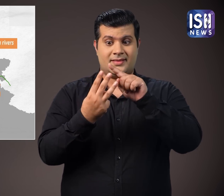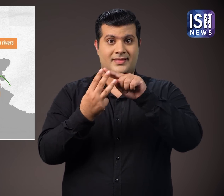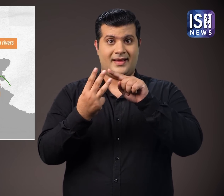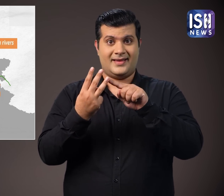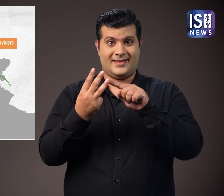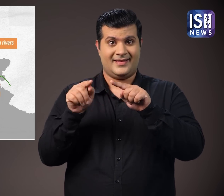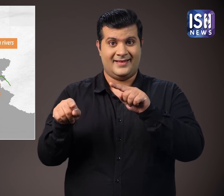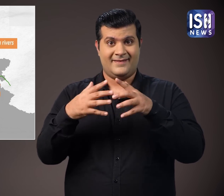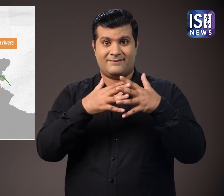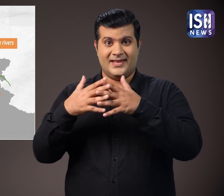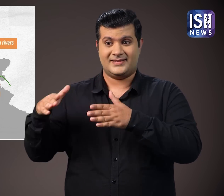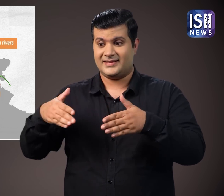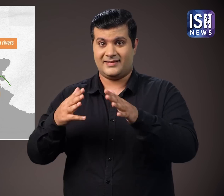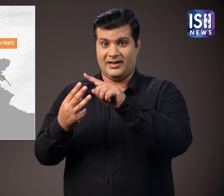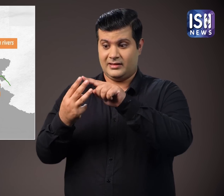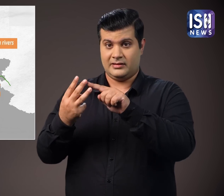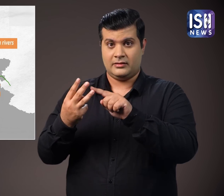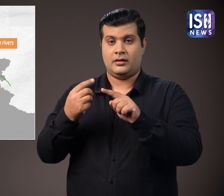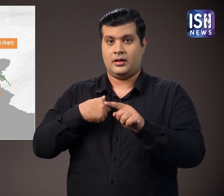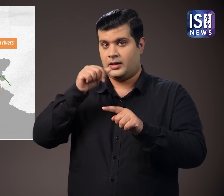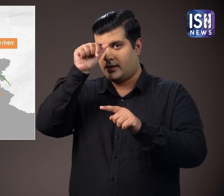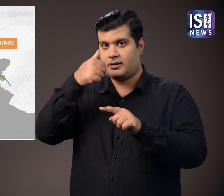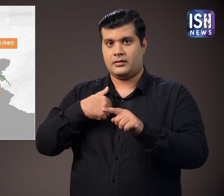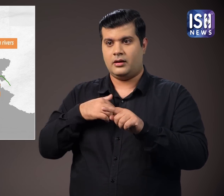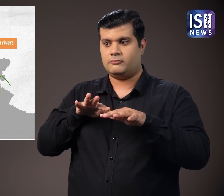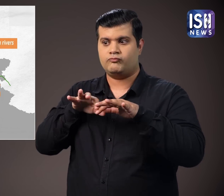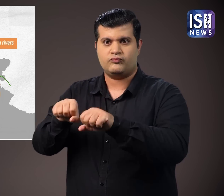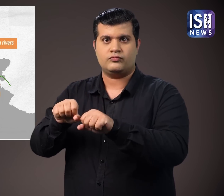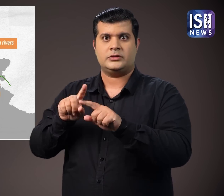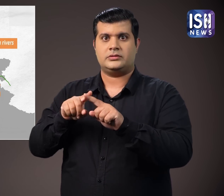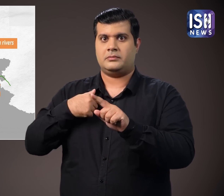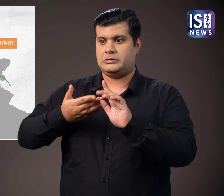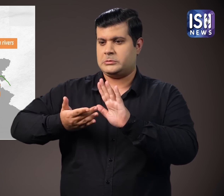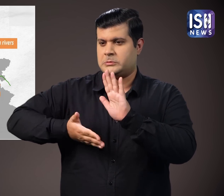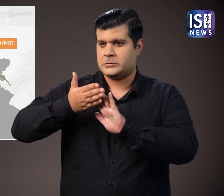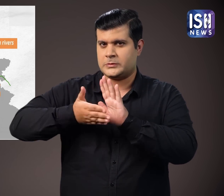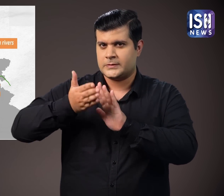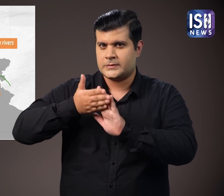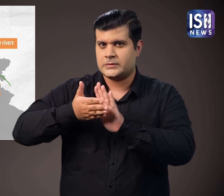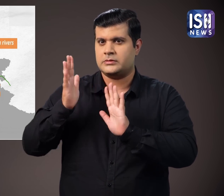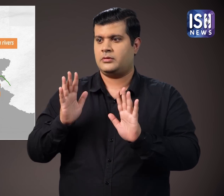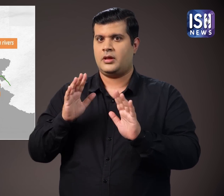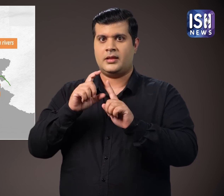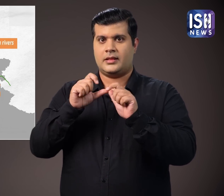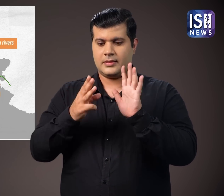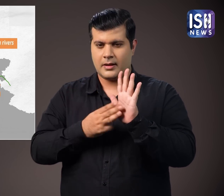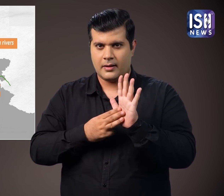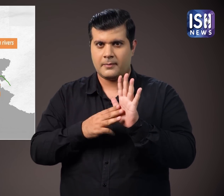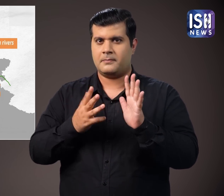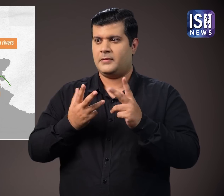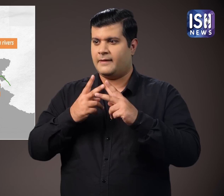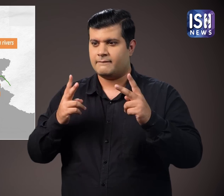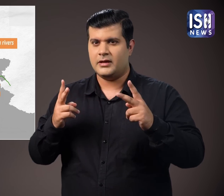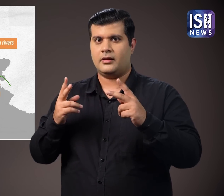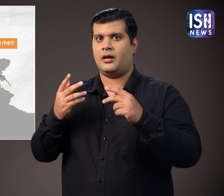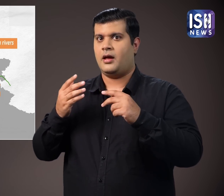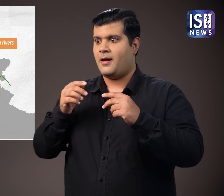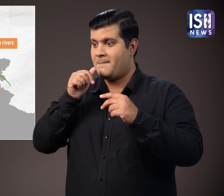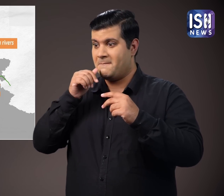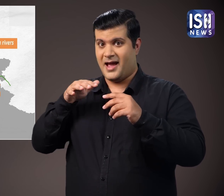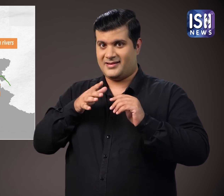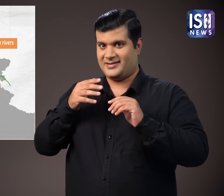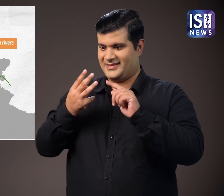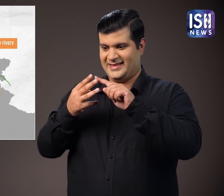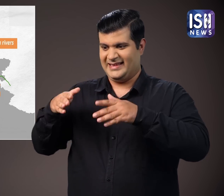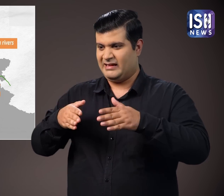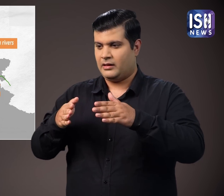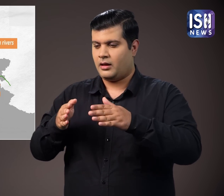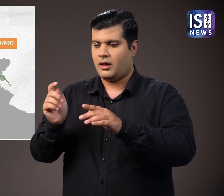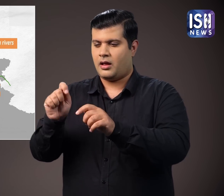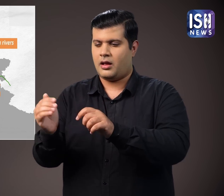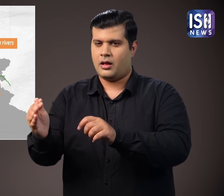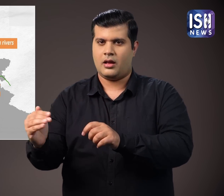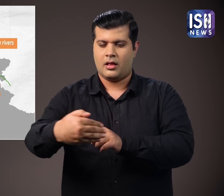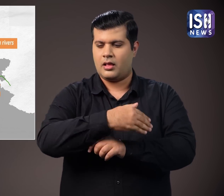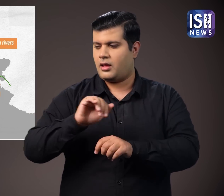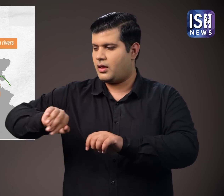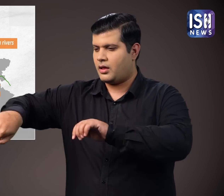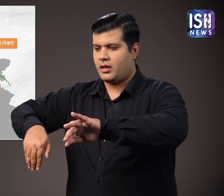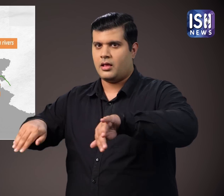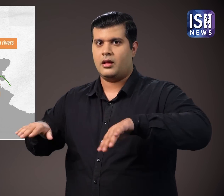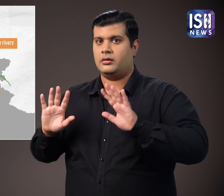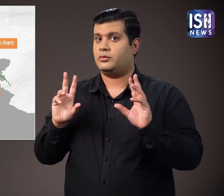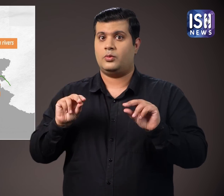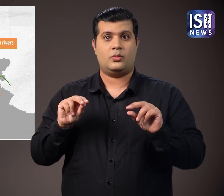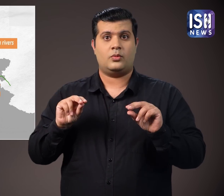India is not allowed to take control, build dams or reservoirs, or alter the course of the Western rivers.